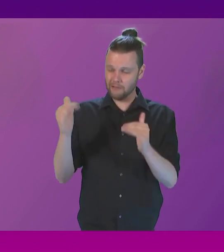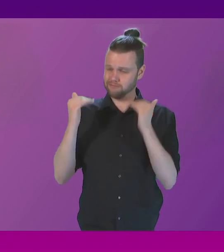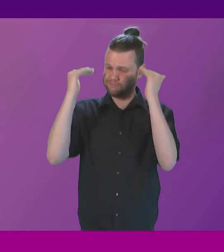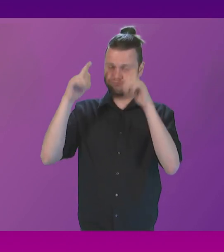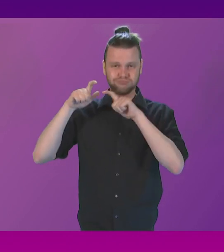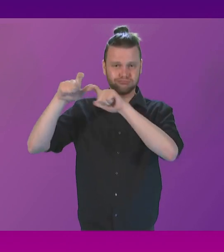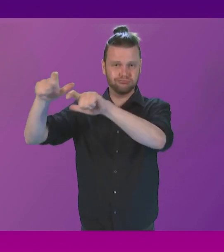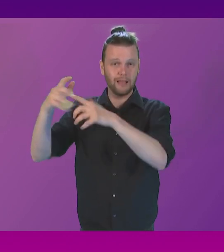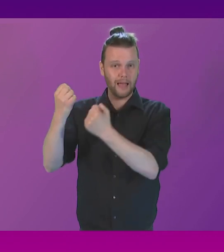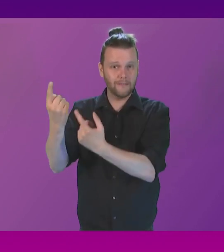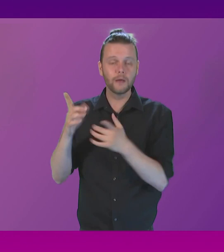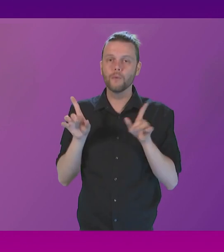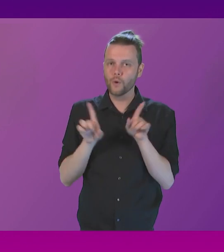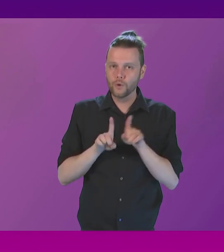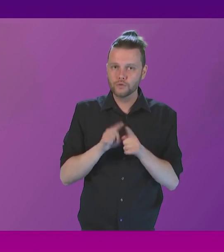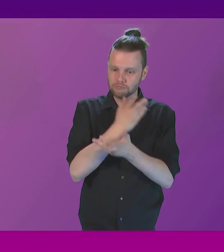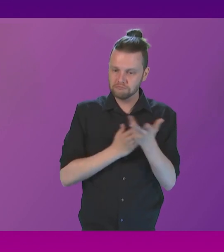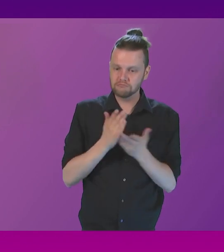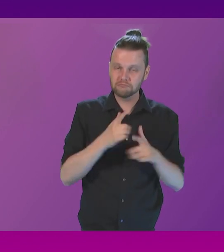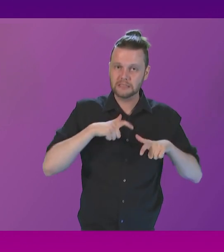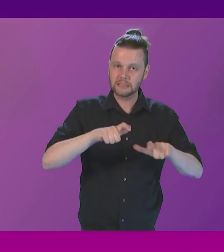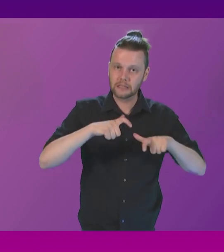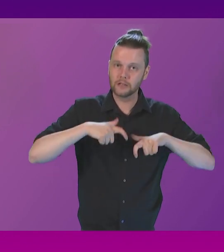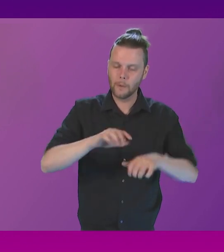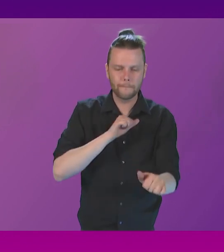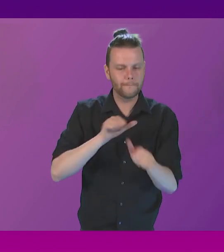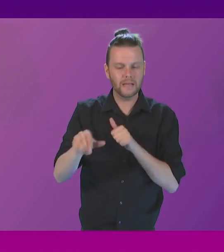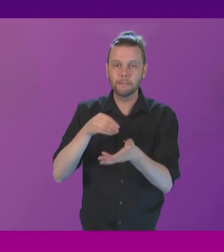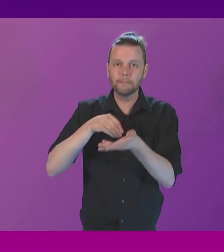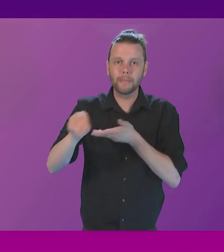of NHS staffing but that staff continue to be the best paid anywhere in the UK.